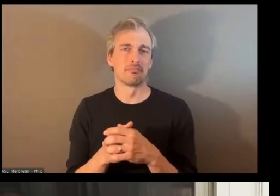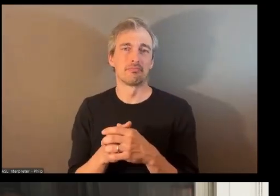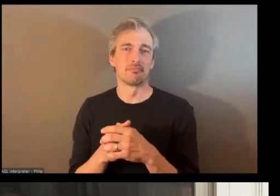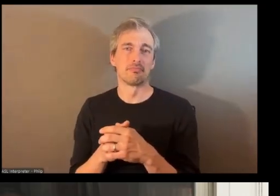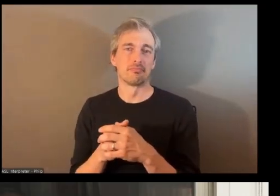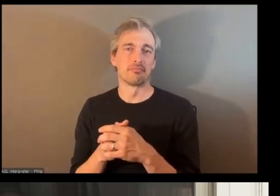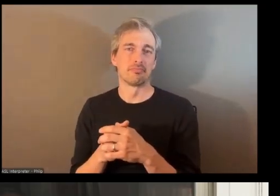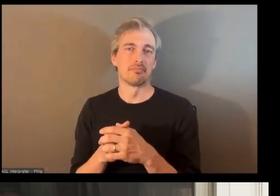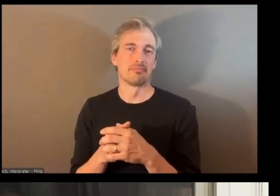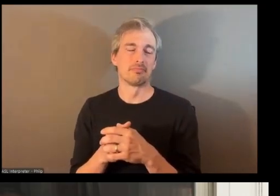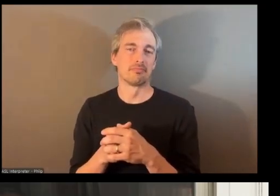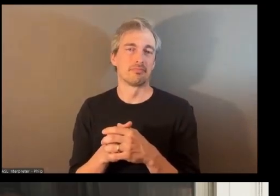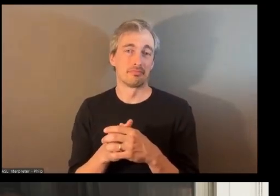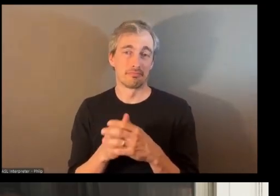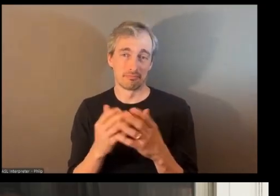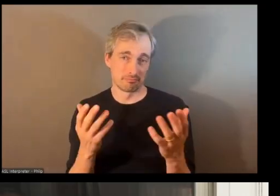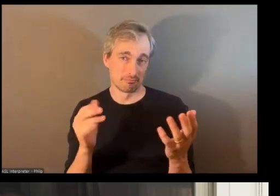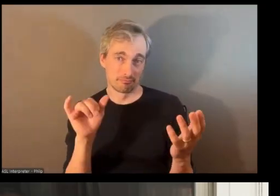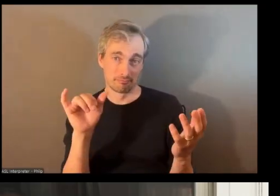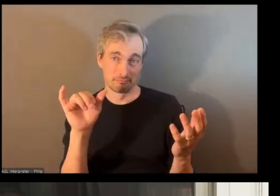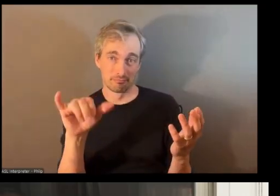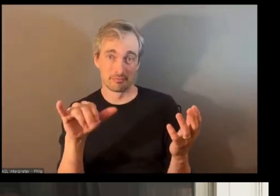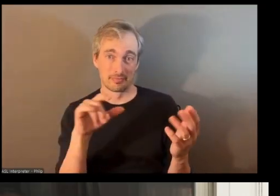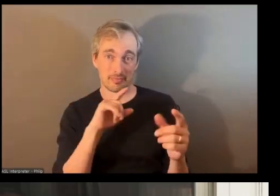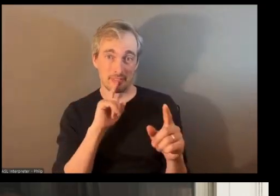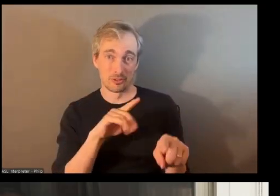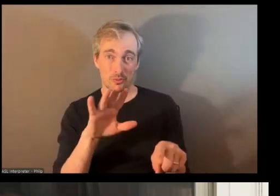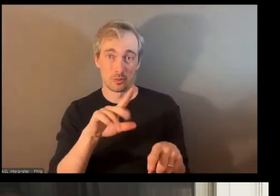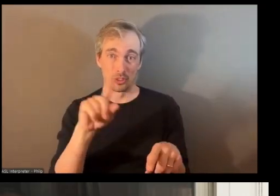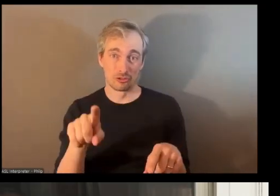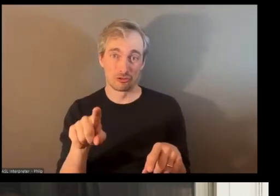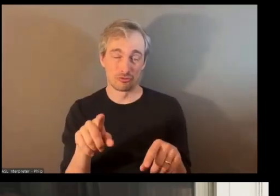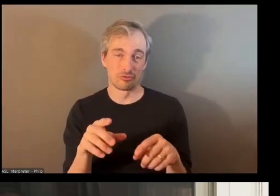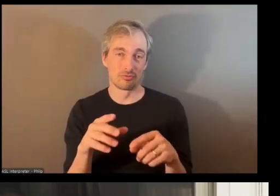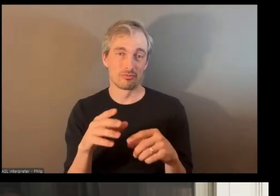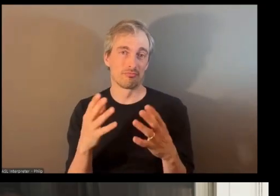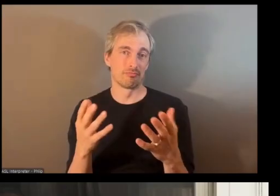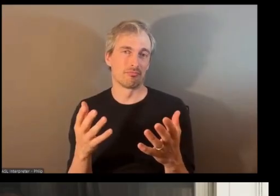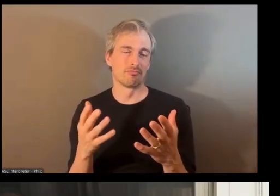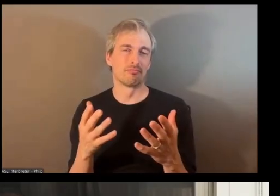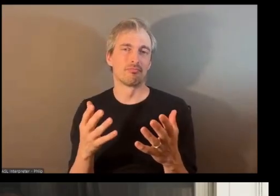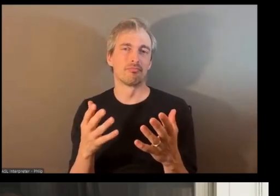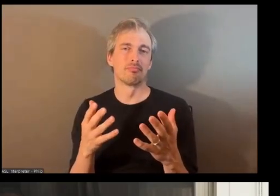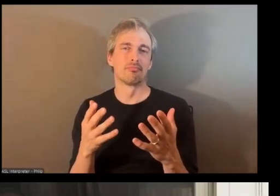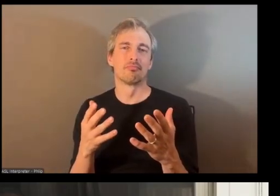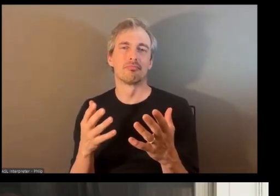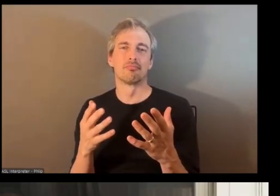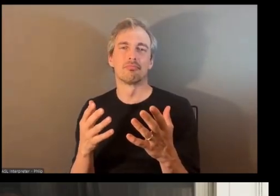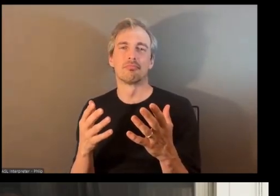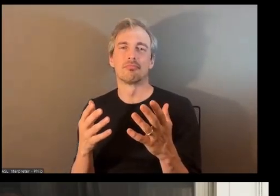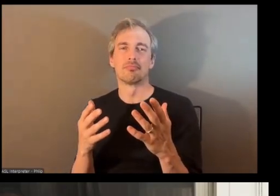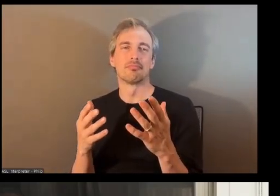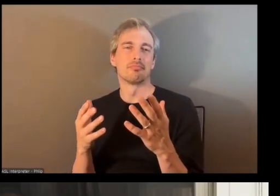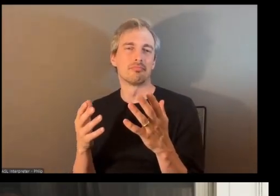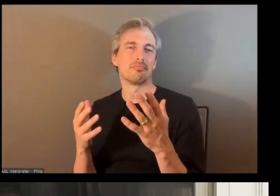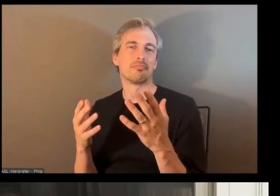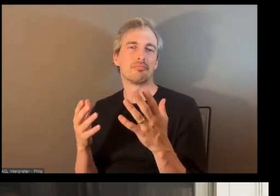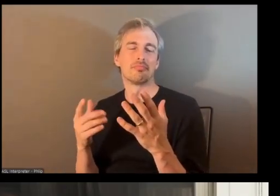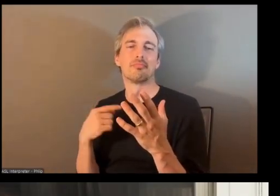Does this answer your question? Yeah. I was just wondering... Are there?